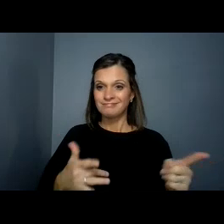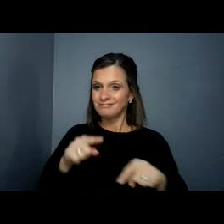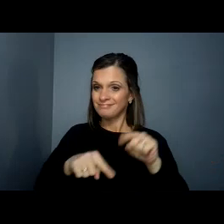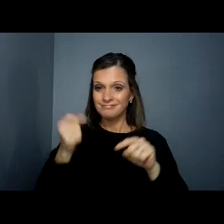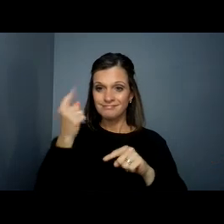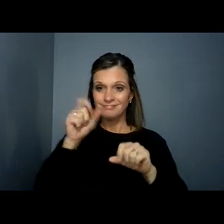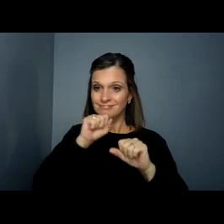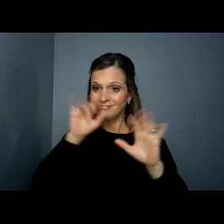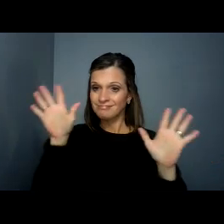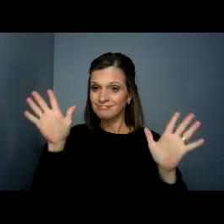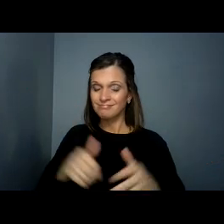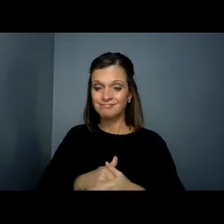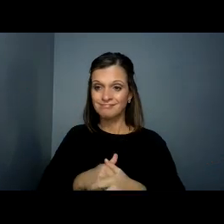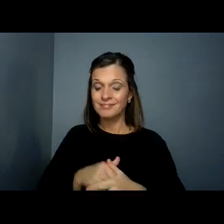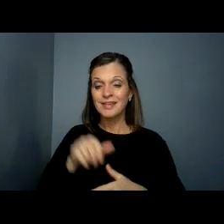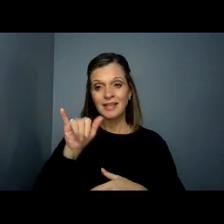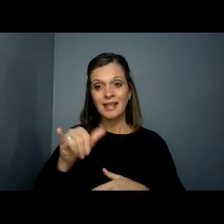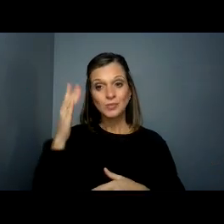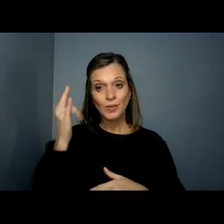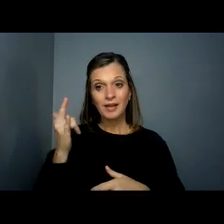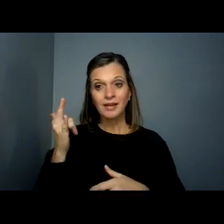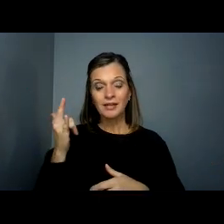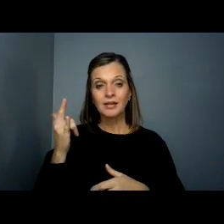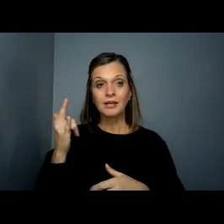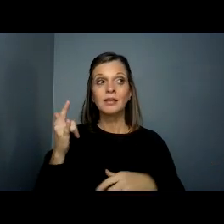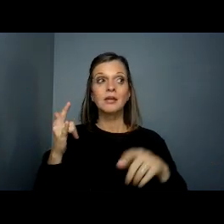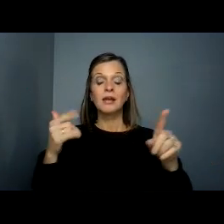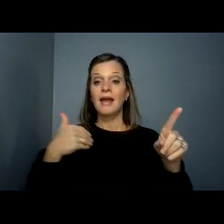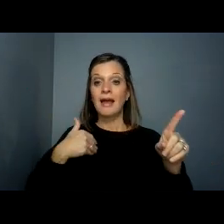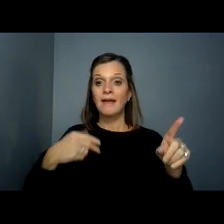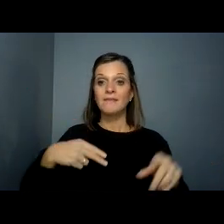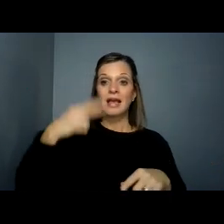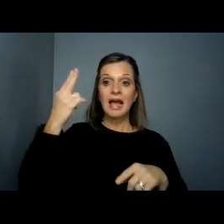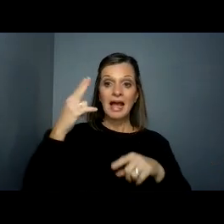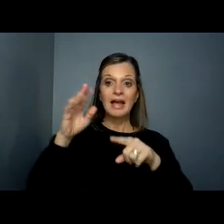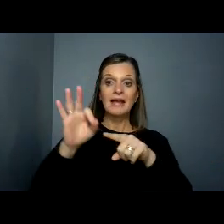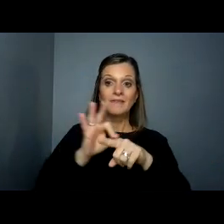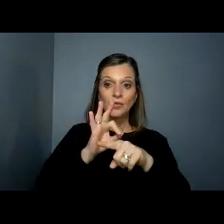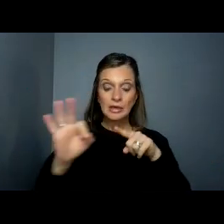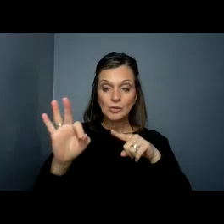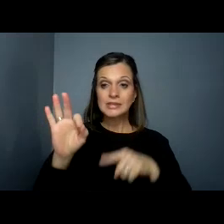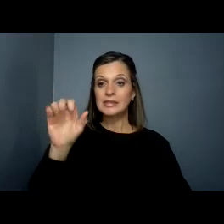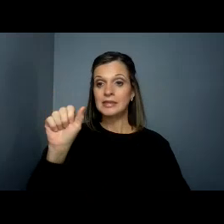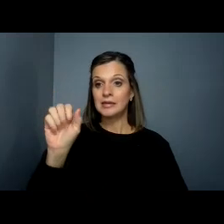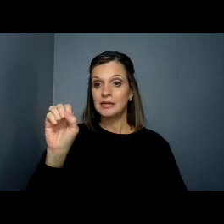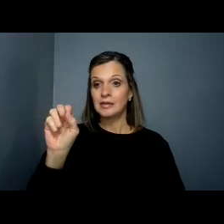And that's why when you have high frequency sensory neural losses.